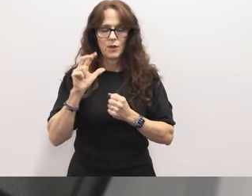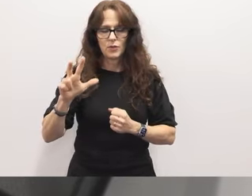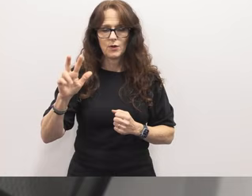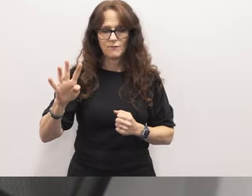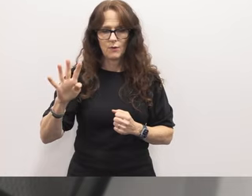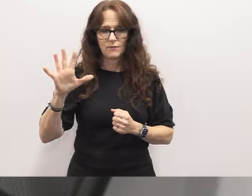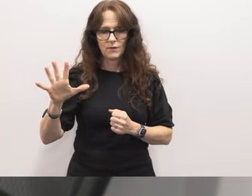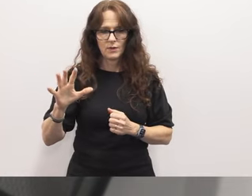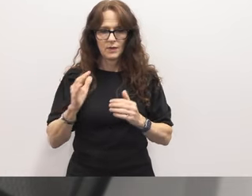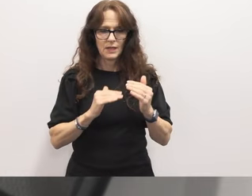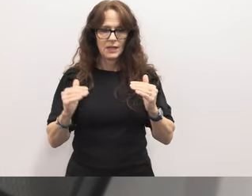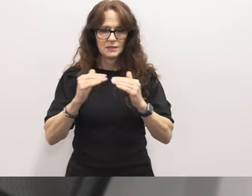and tier two instruction.